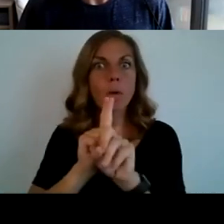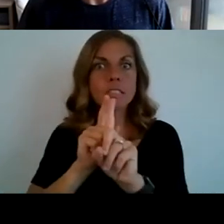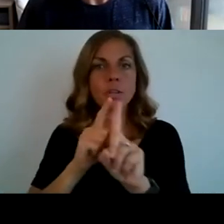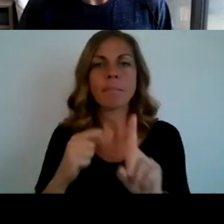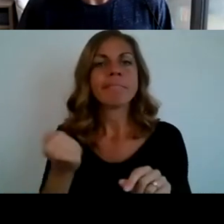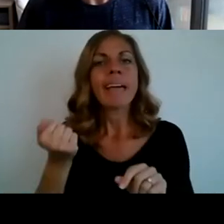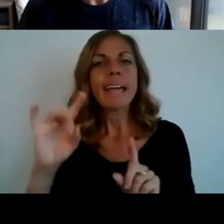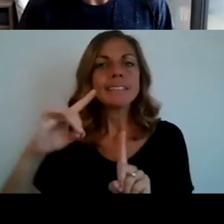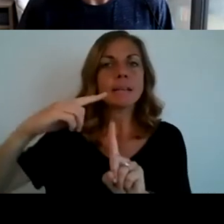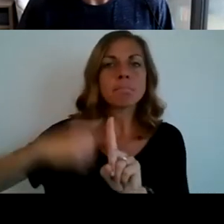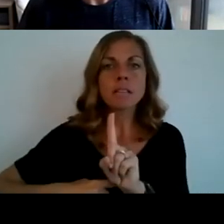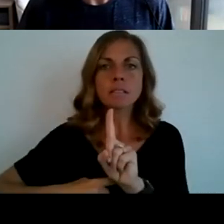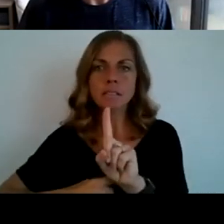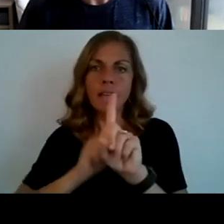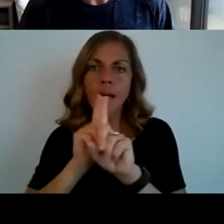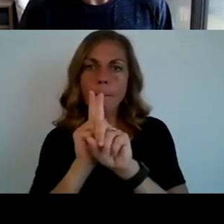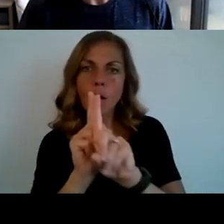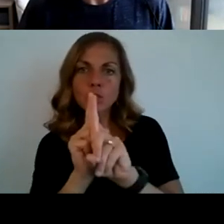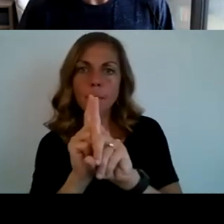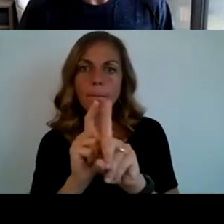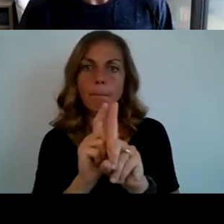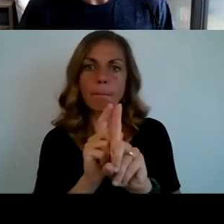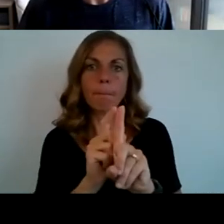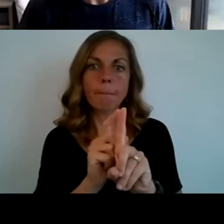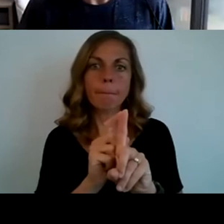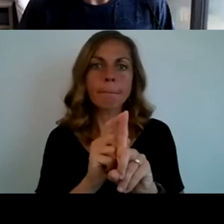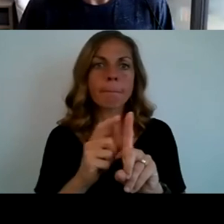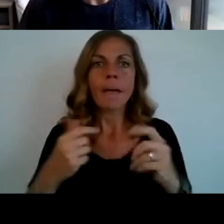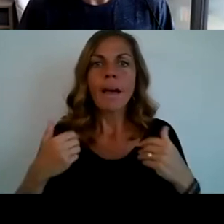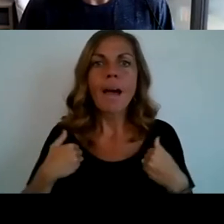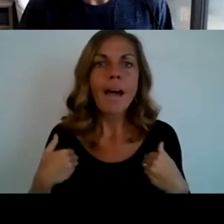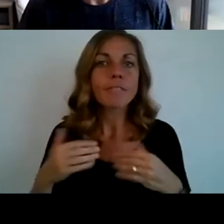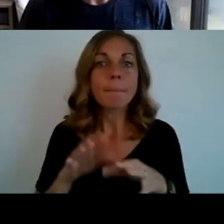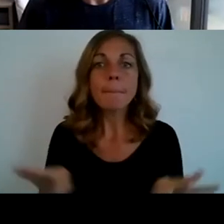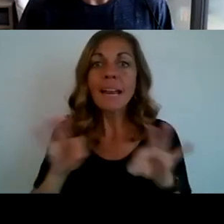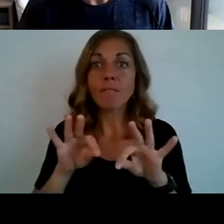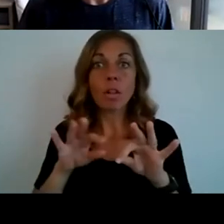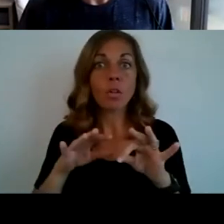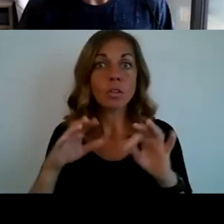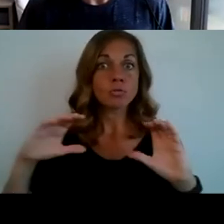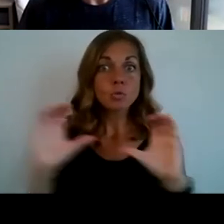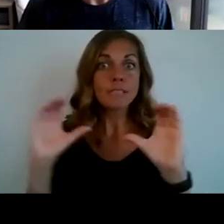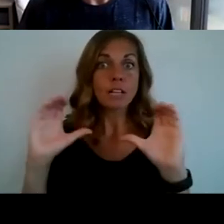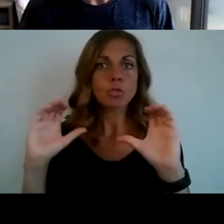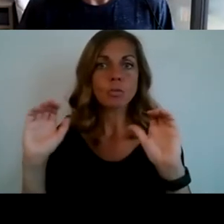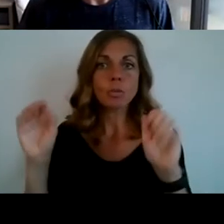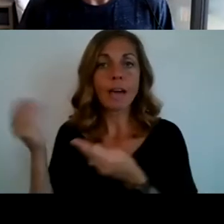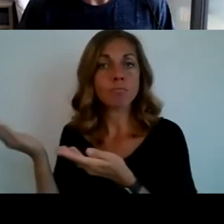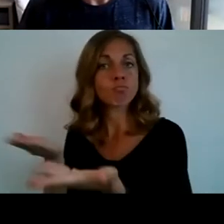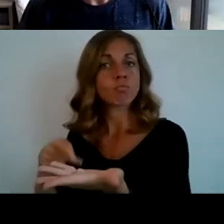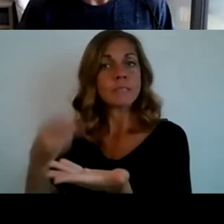apprenticeship and have some meaningful credentials that you could supply saying, okay, I've done